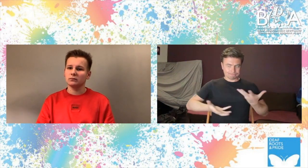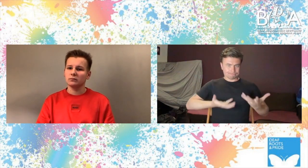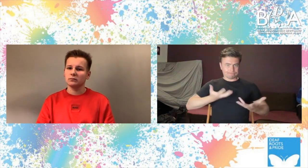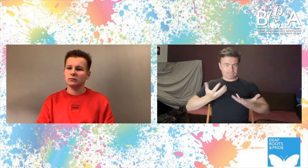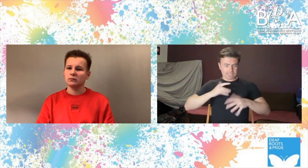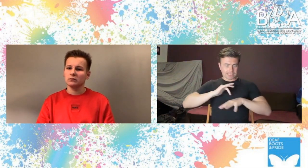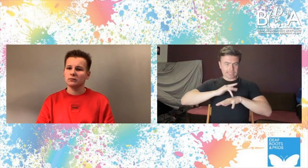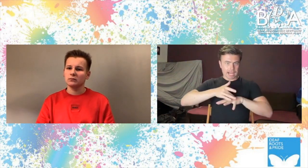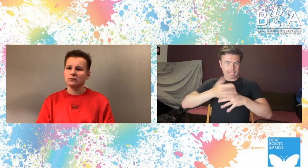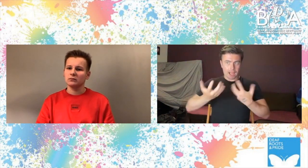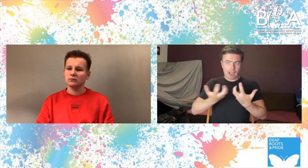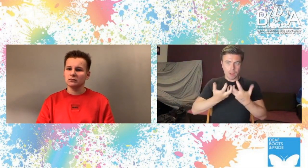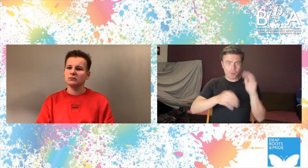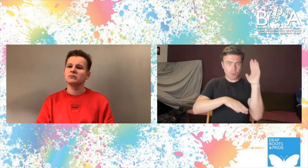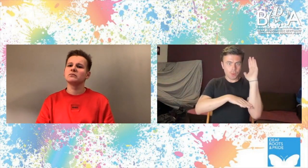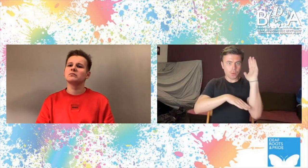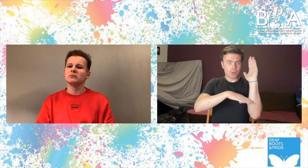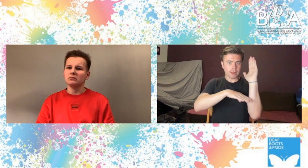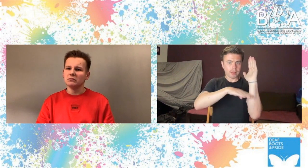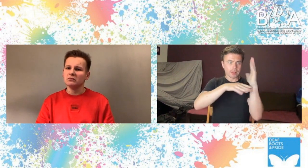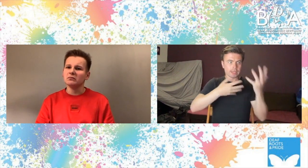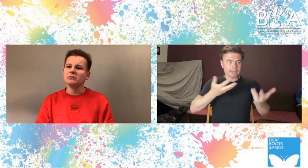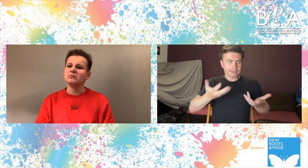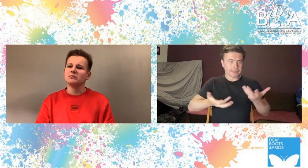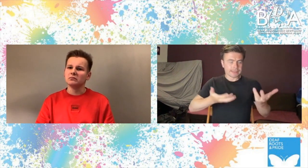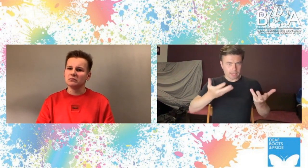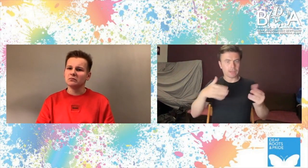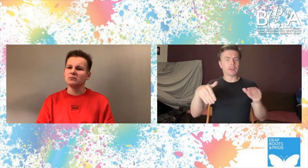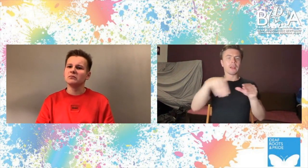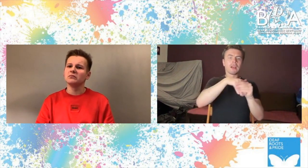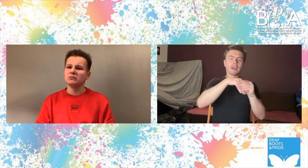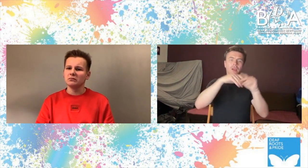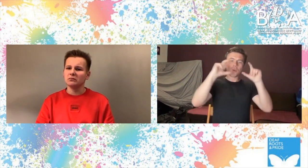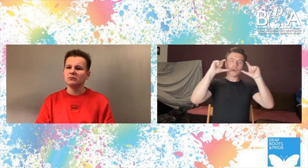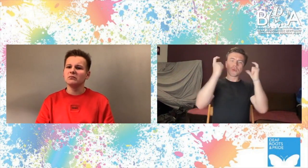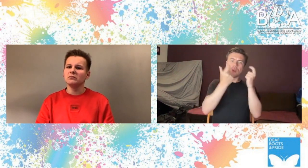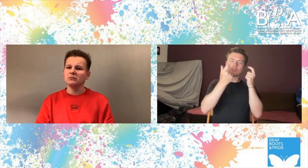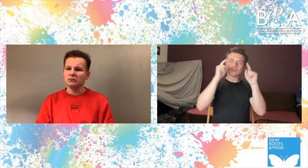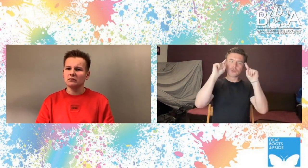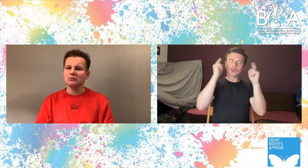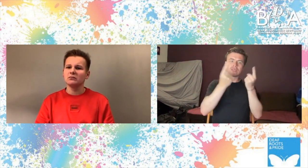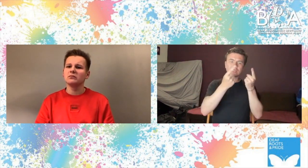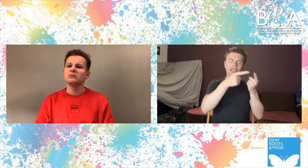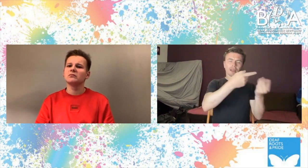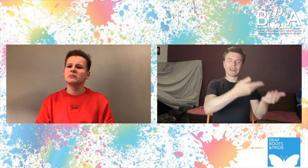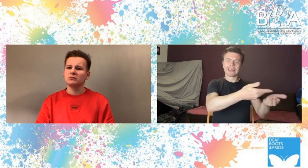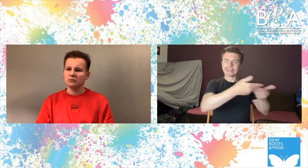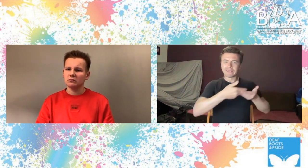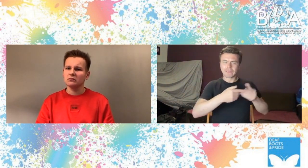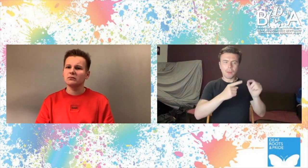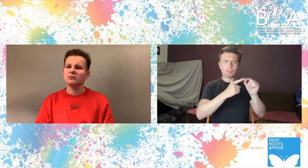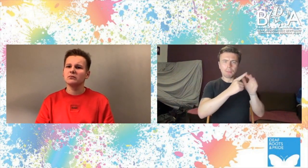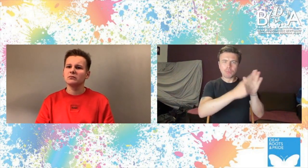take photographs. College and university gave me that. They gave me